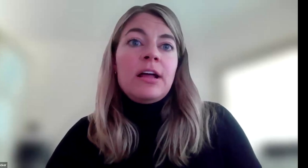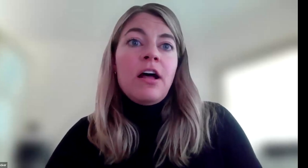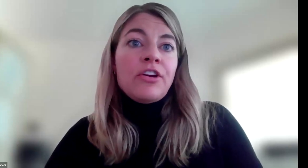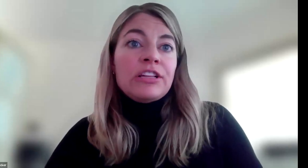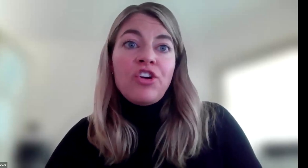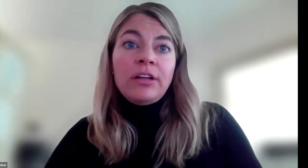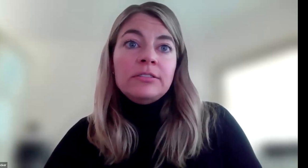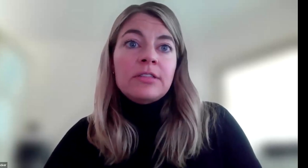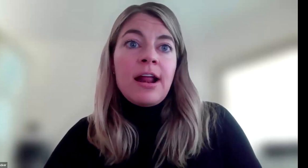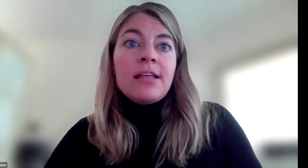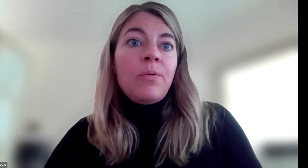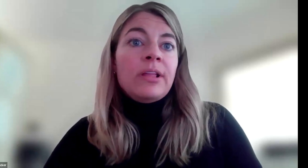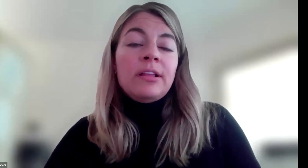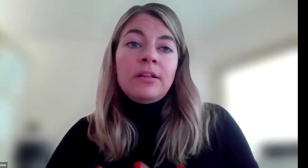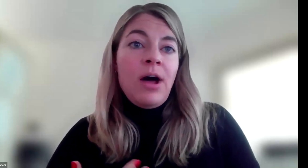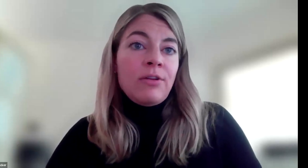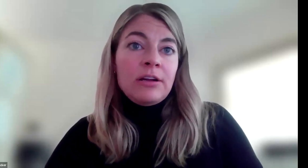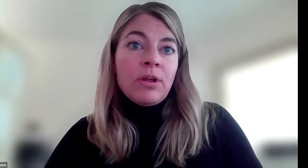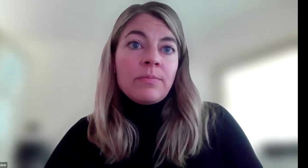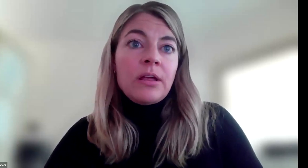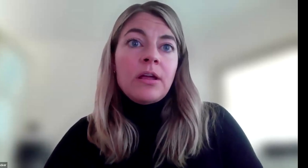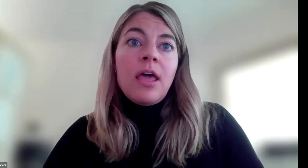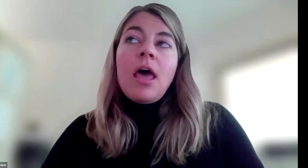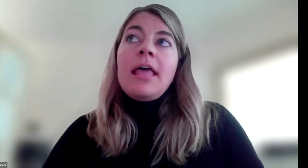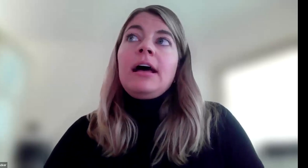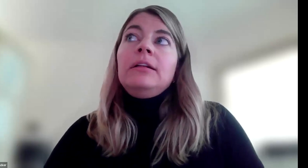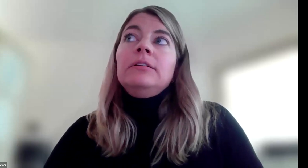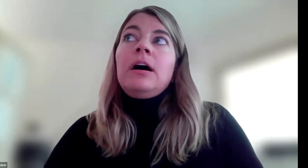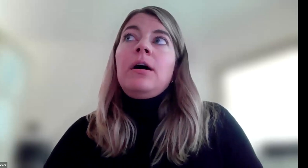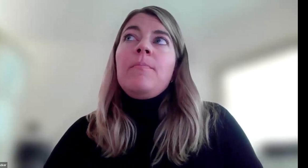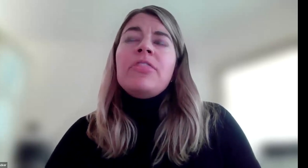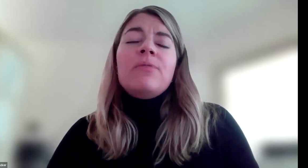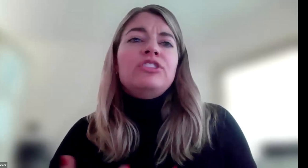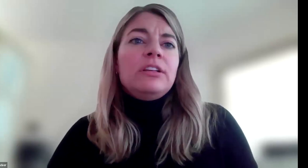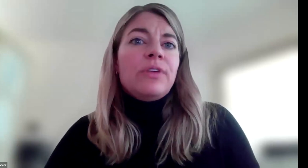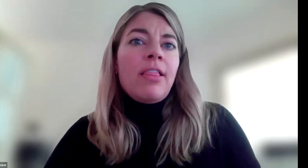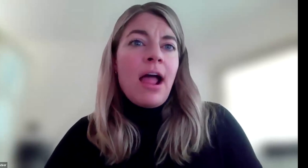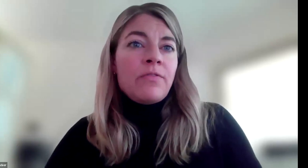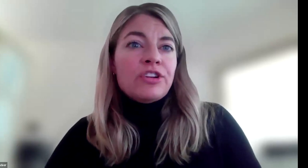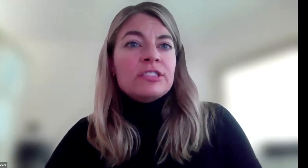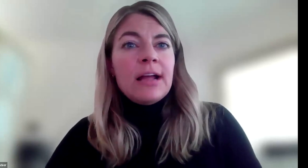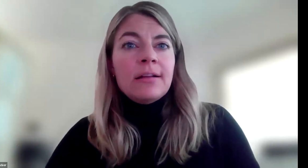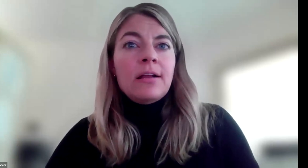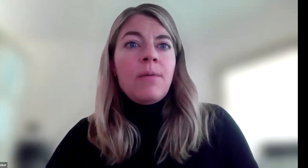deal with me. And there was just a real lack of understanding about how to communicate with either a